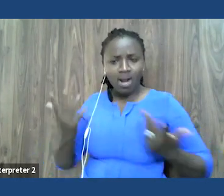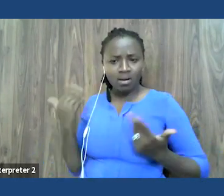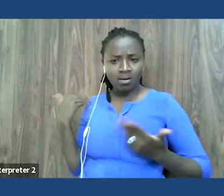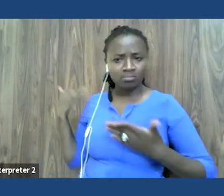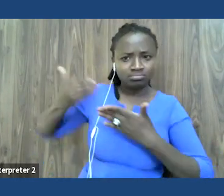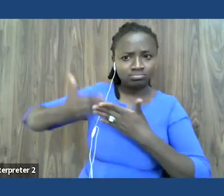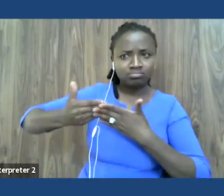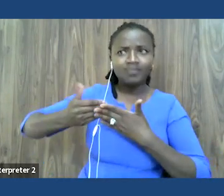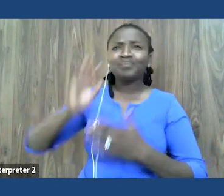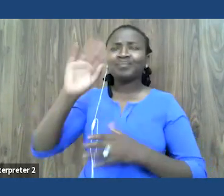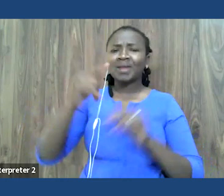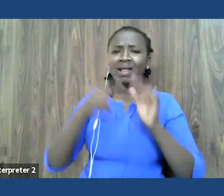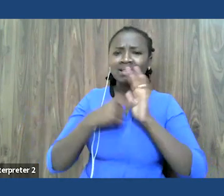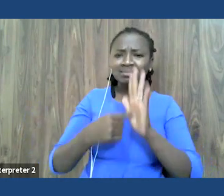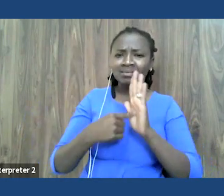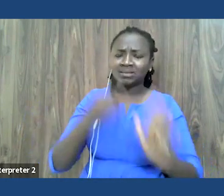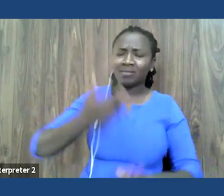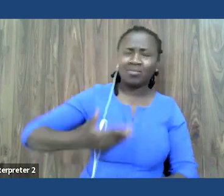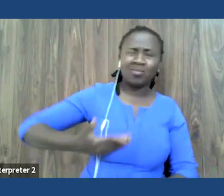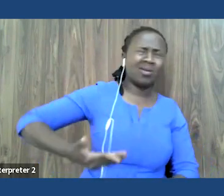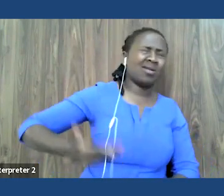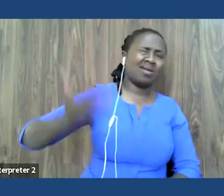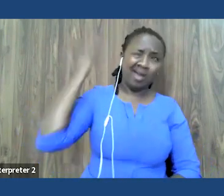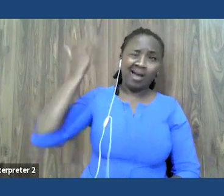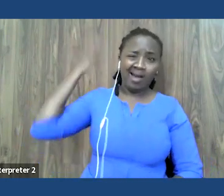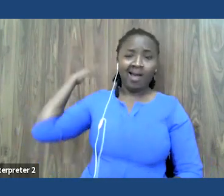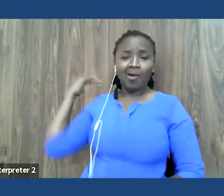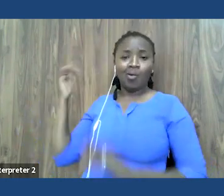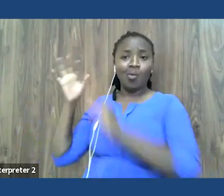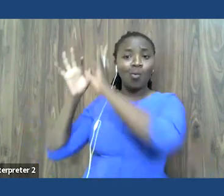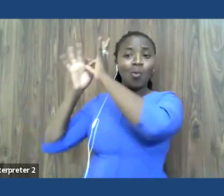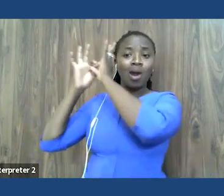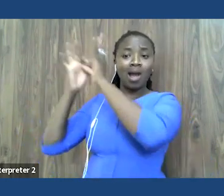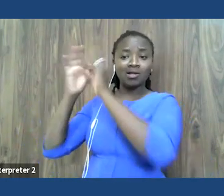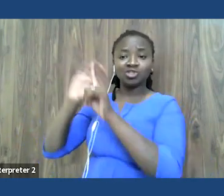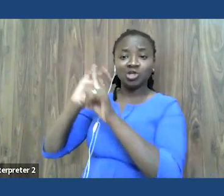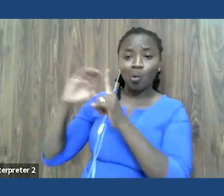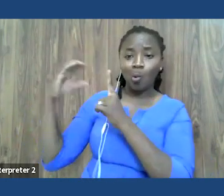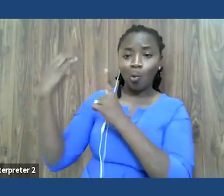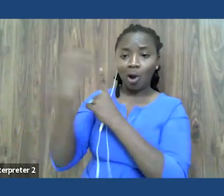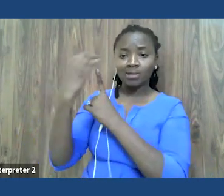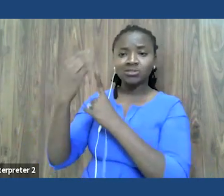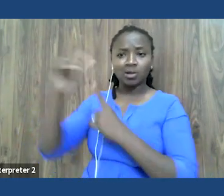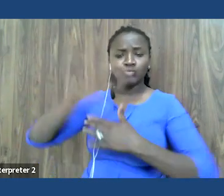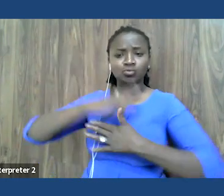a lot of the culture have this respect for the elders, right, whether it's in the Indian